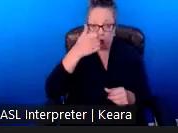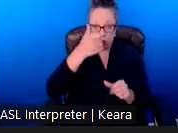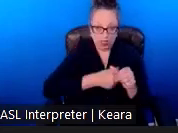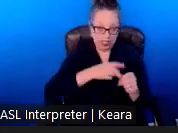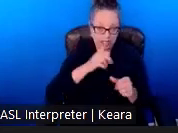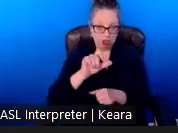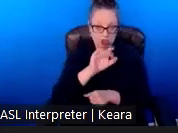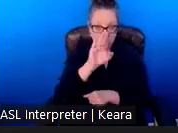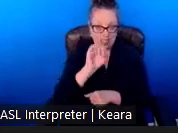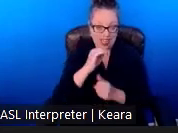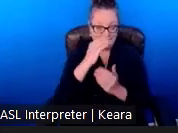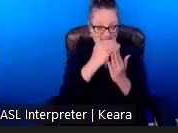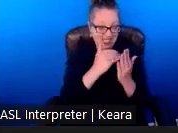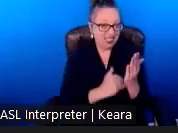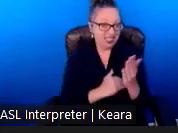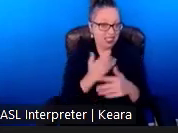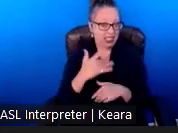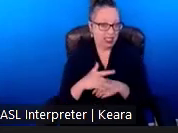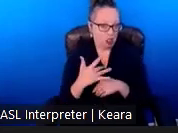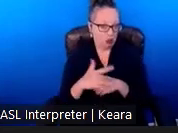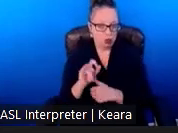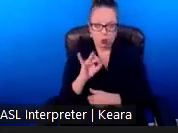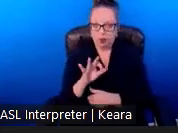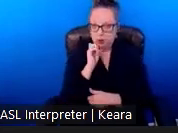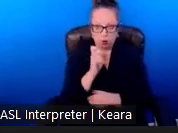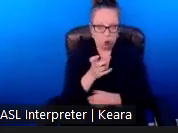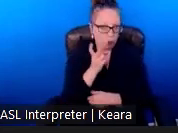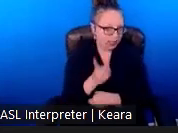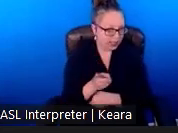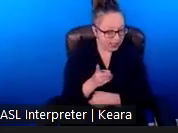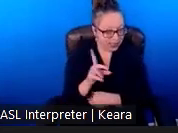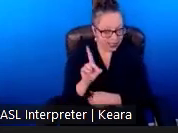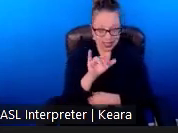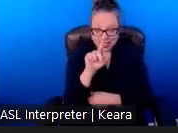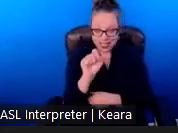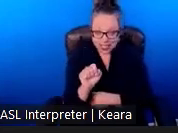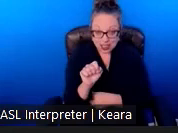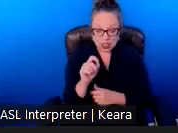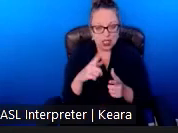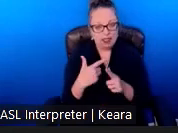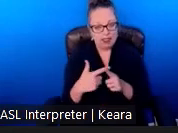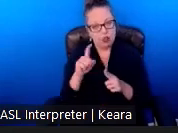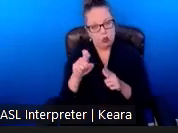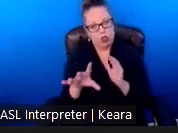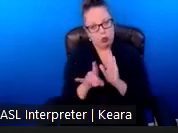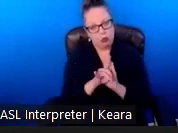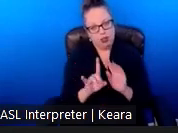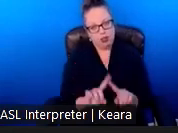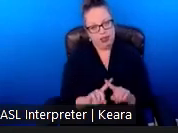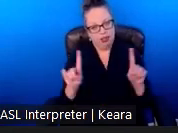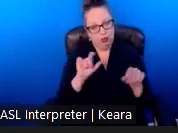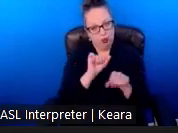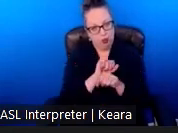so if you don’t see the date for your work, you will need to select another work sample.